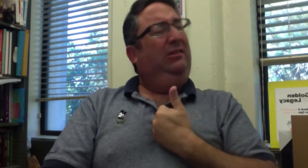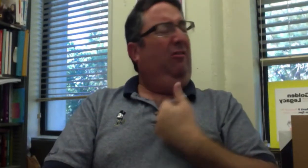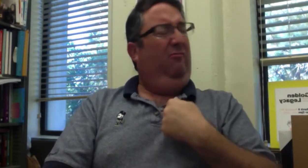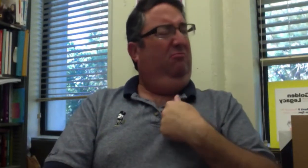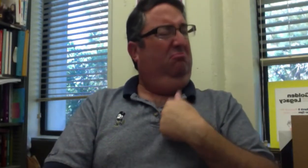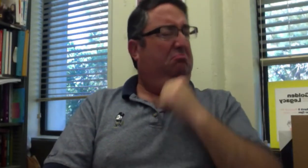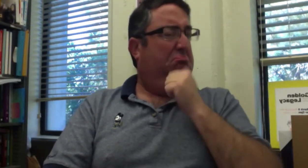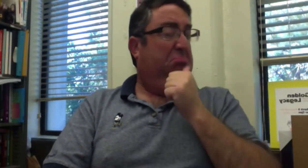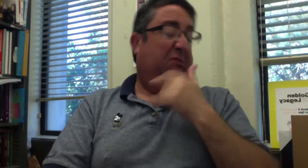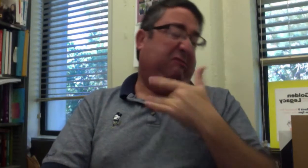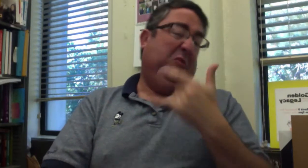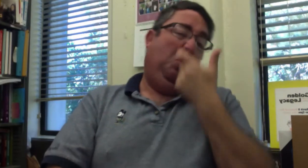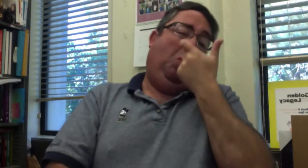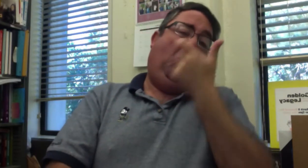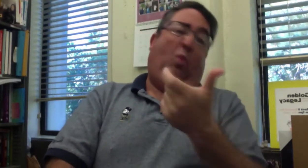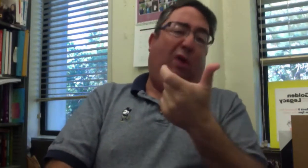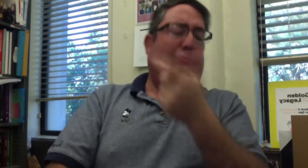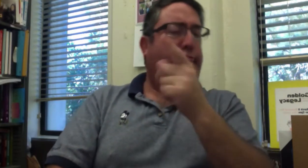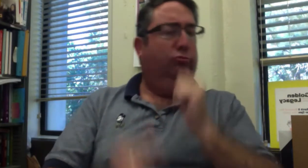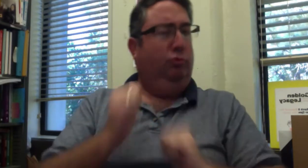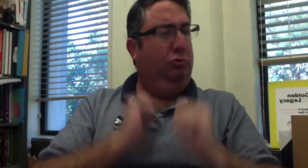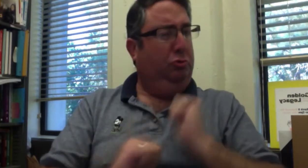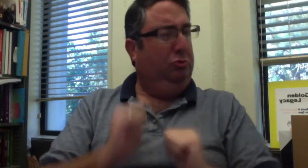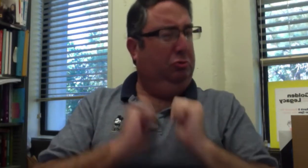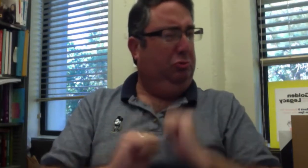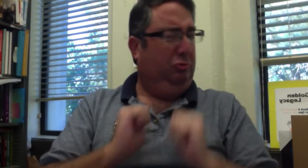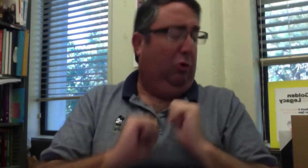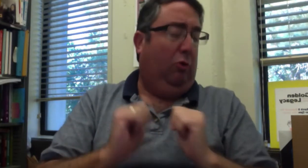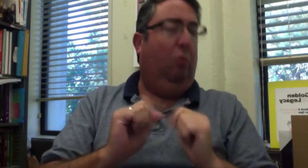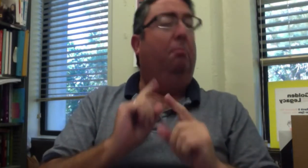I'm not personally a fan of that show,